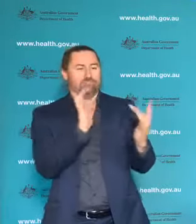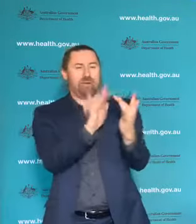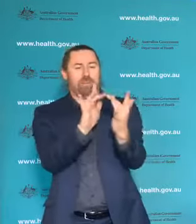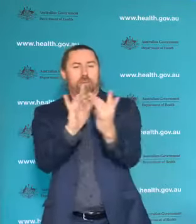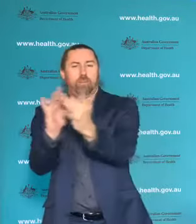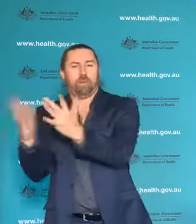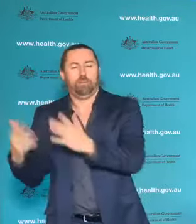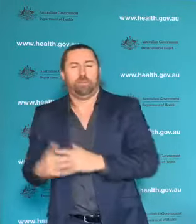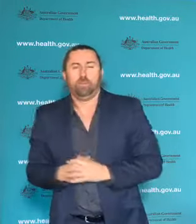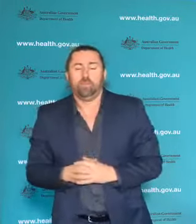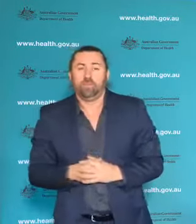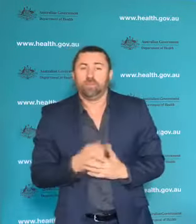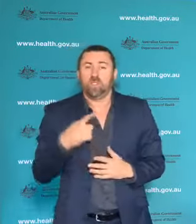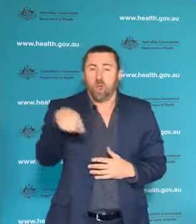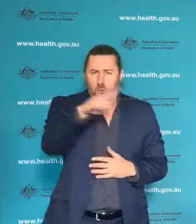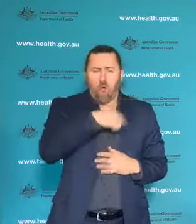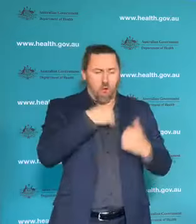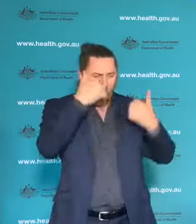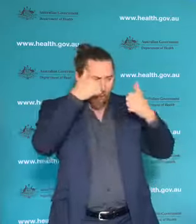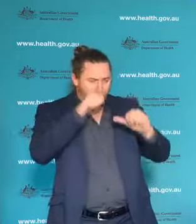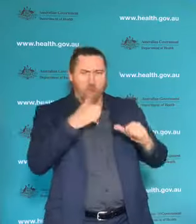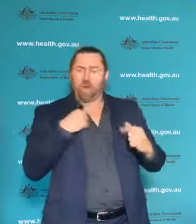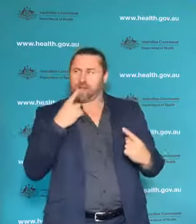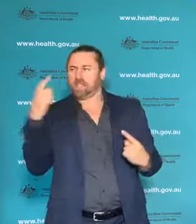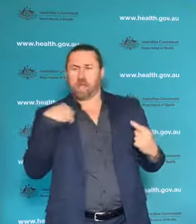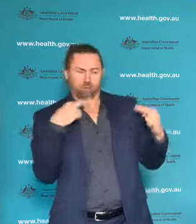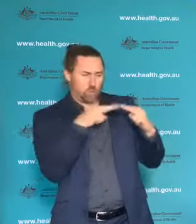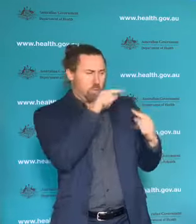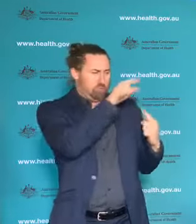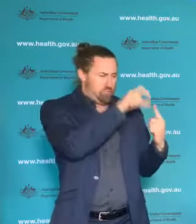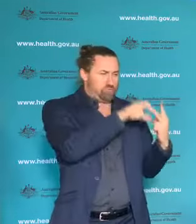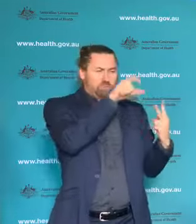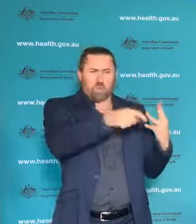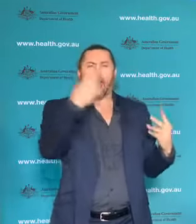the people who share your home and your workplace, the COVIDSafe app can also